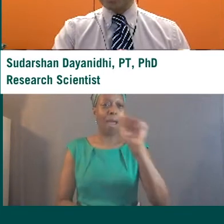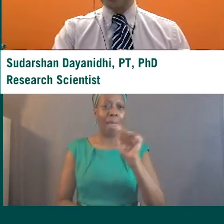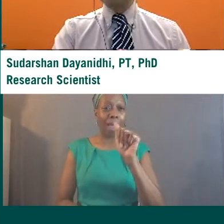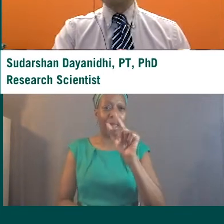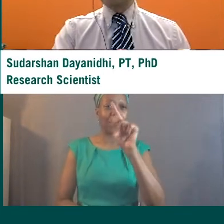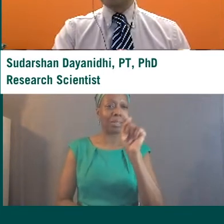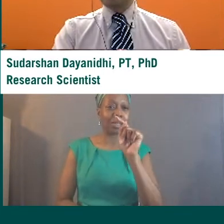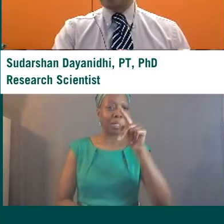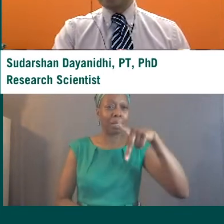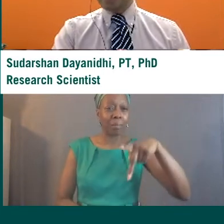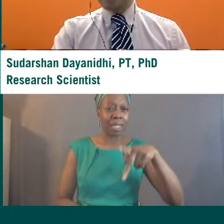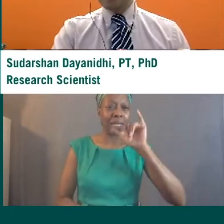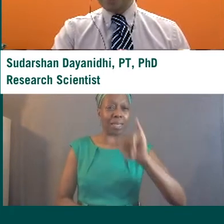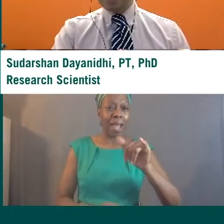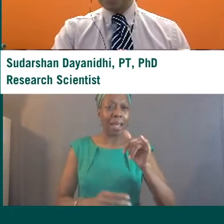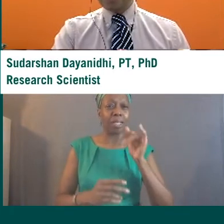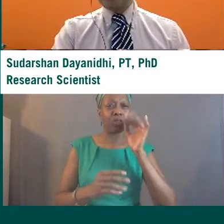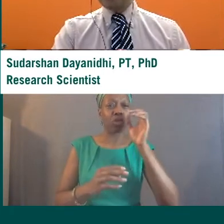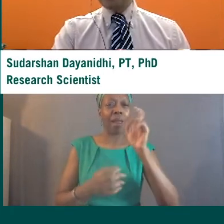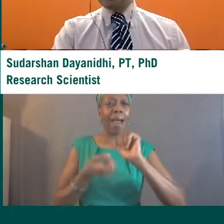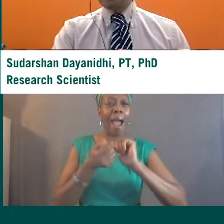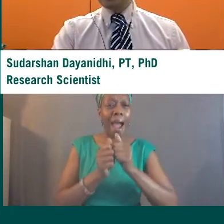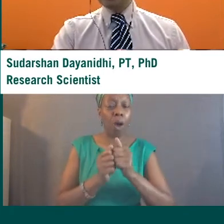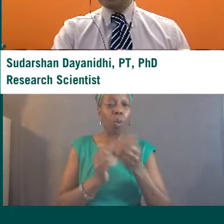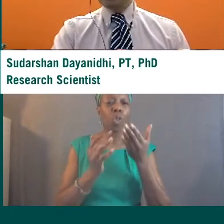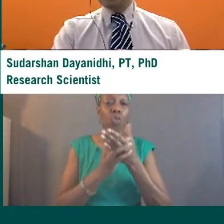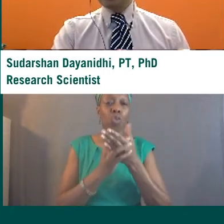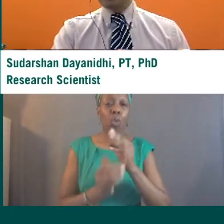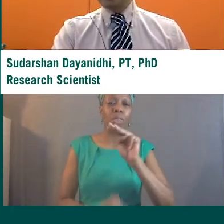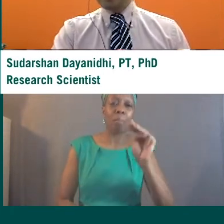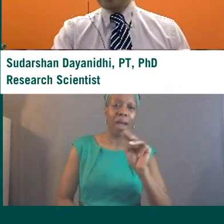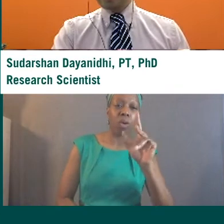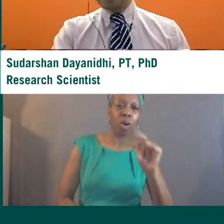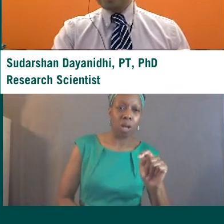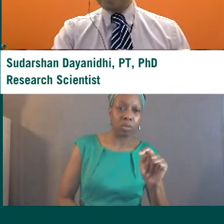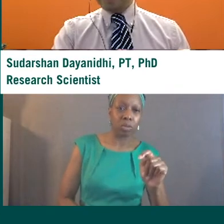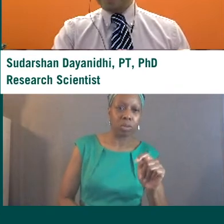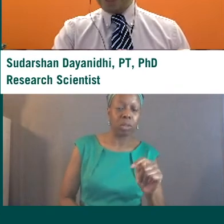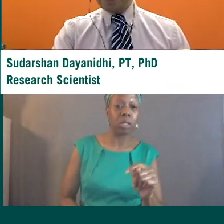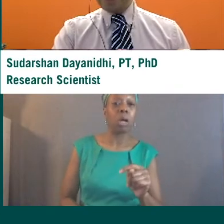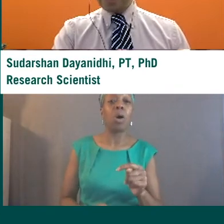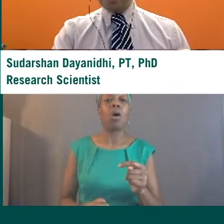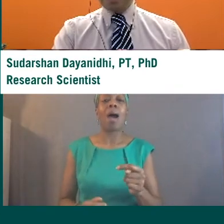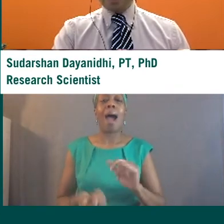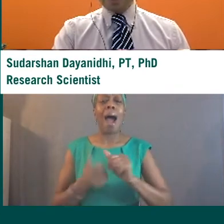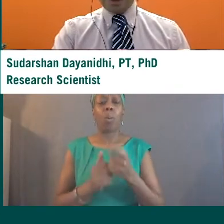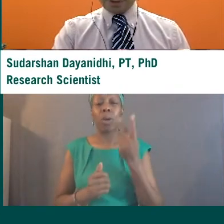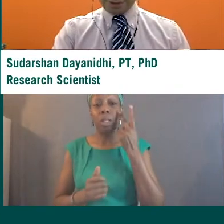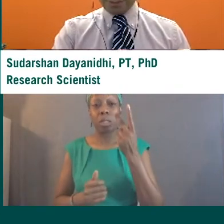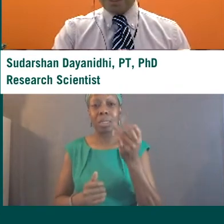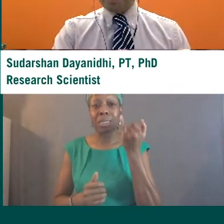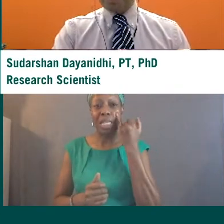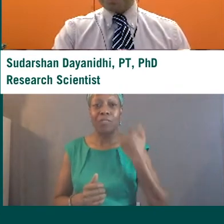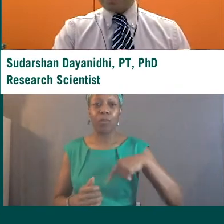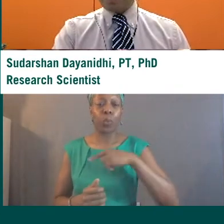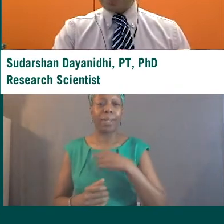unless we get a biopsy from kids. And typically we are only able to get a biopsy from kids when they're undergoing surgery.